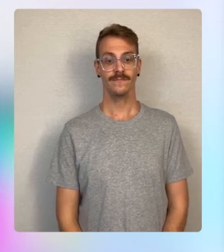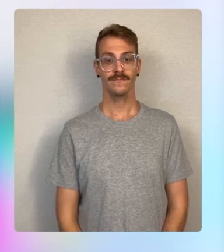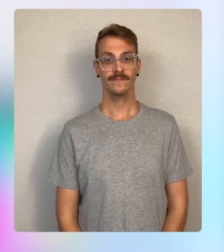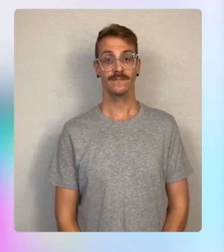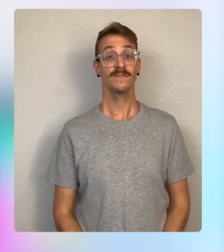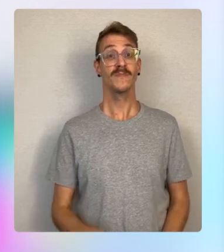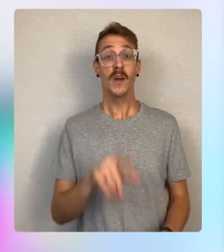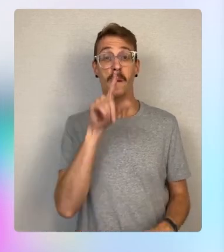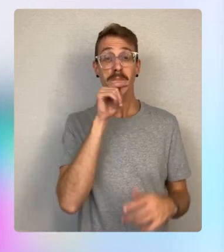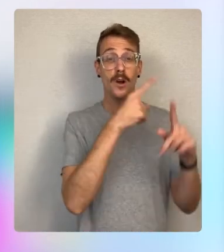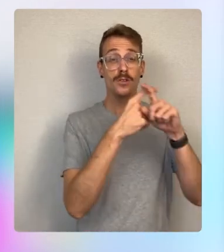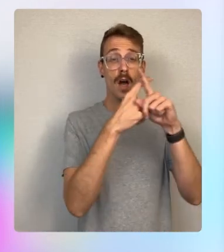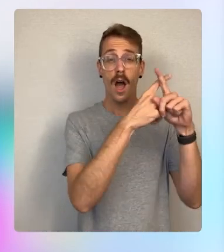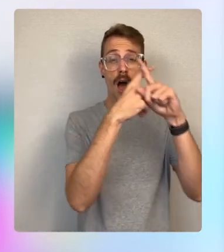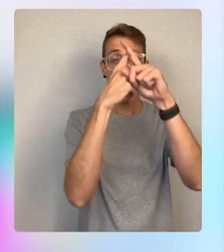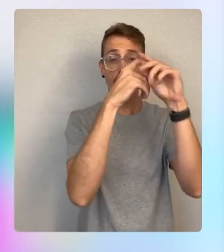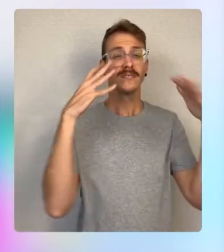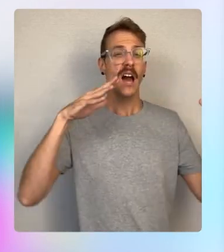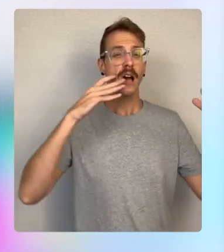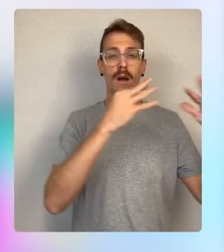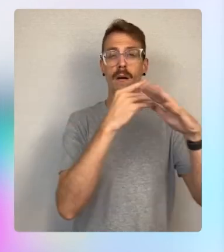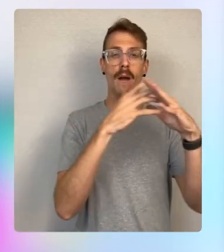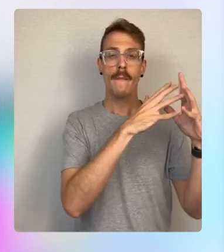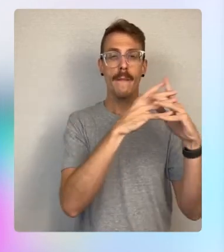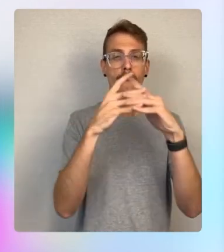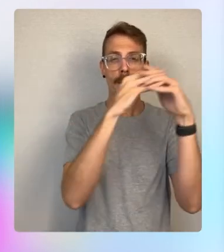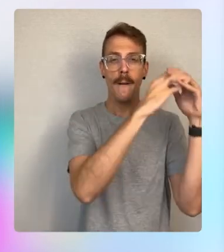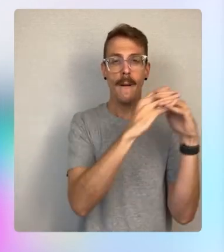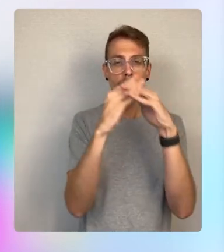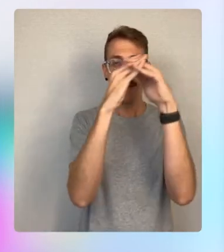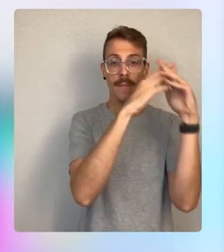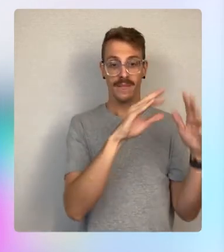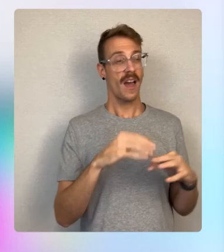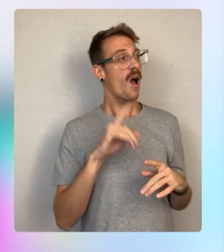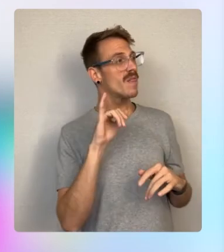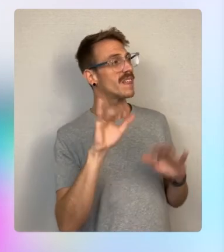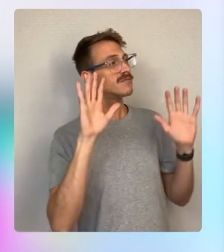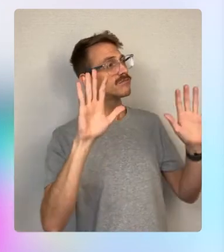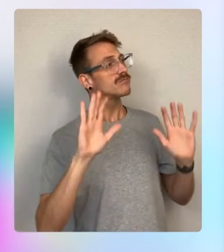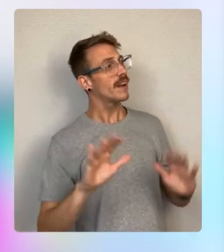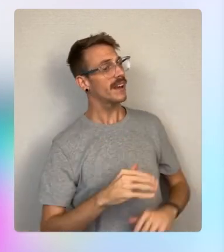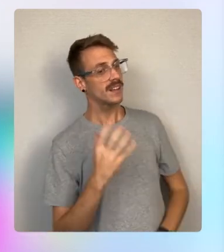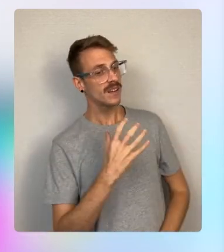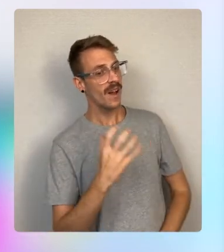(birds chirping) That's great!